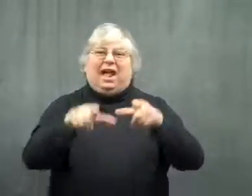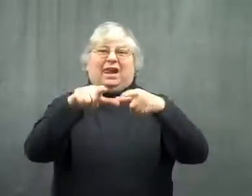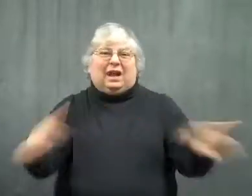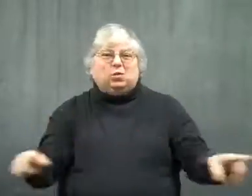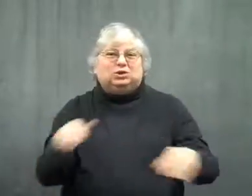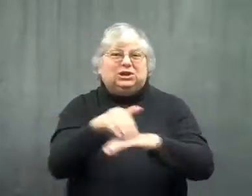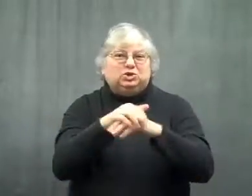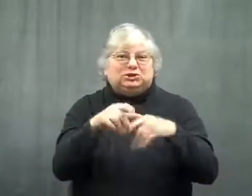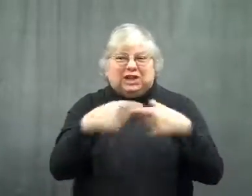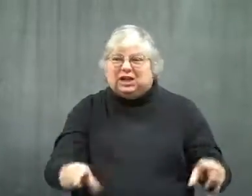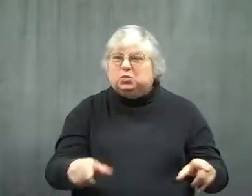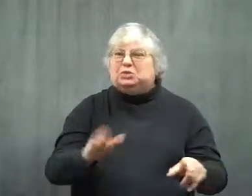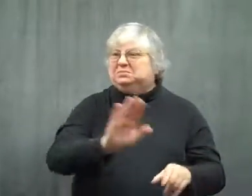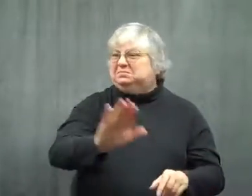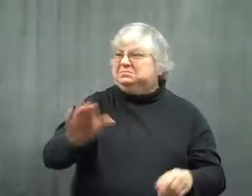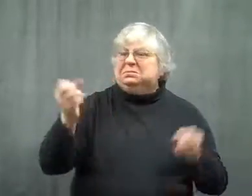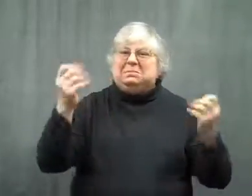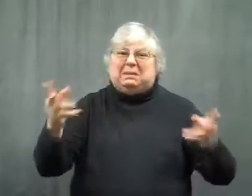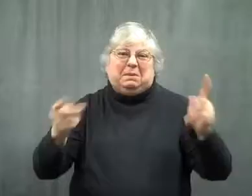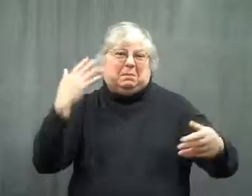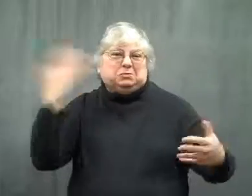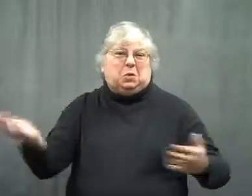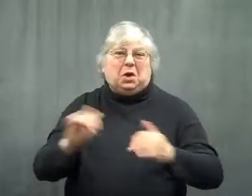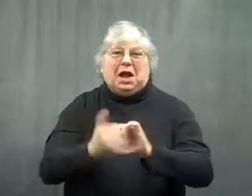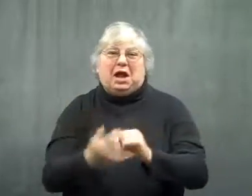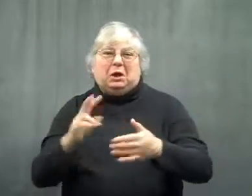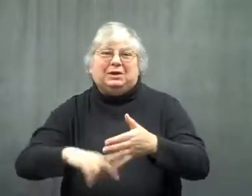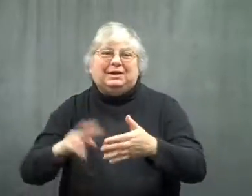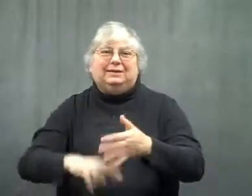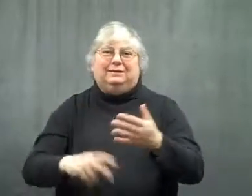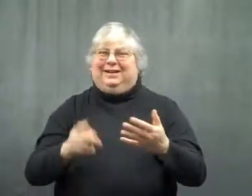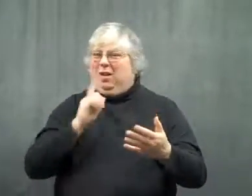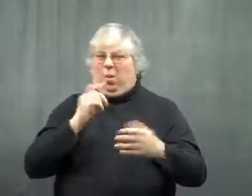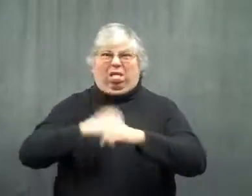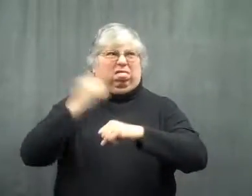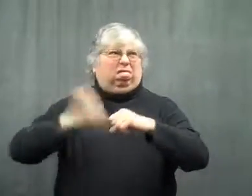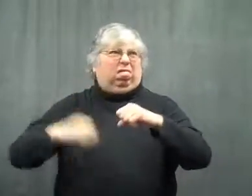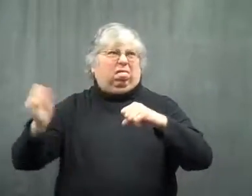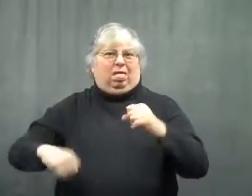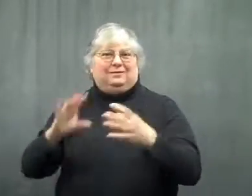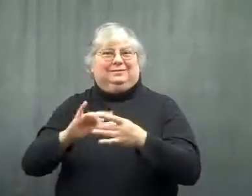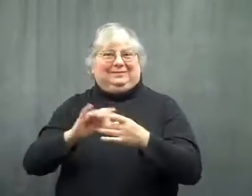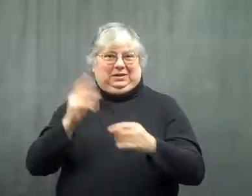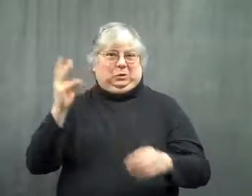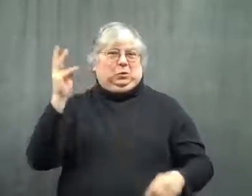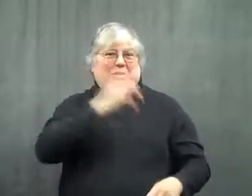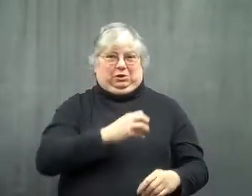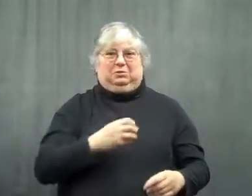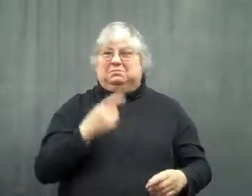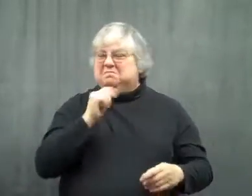and on the English language, about people not knowing how to read. He went on and on and it was very weird.